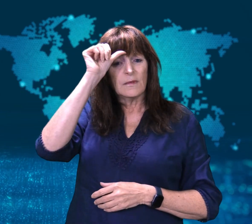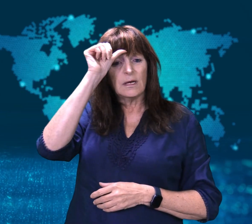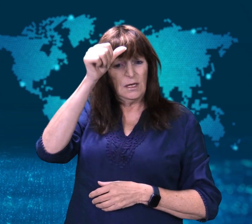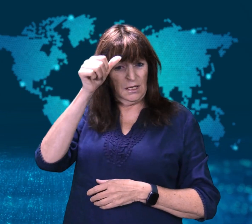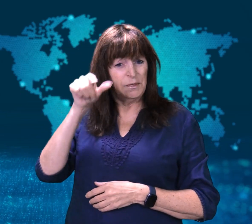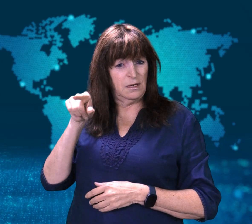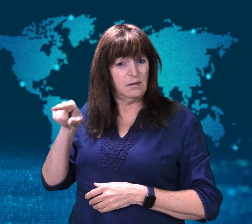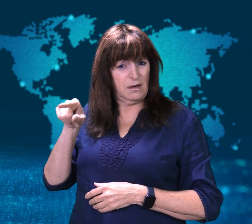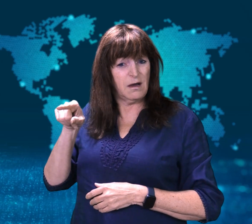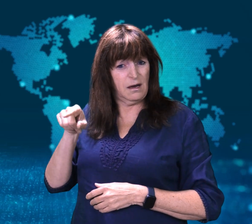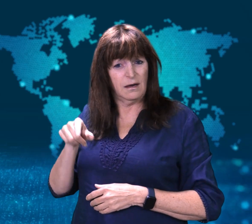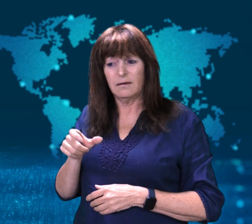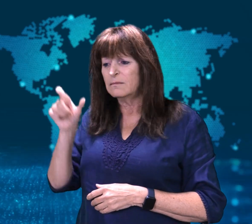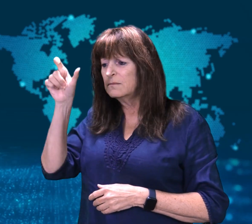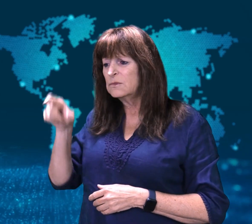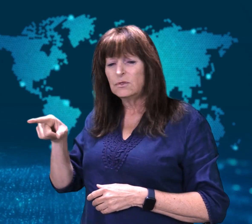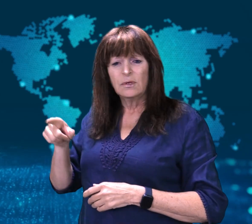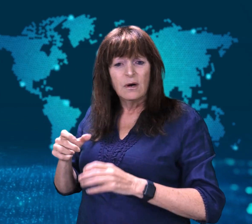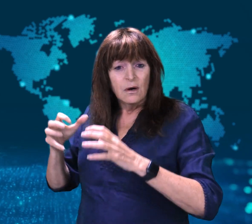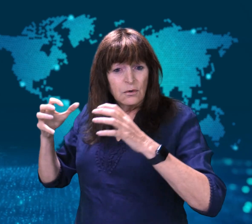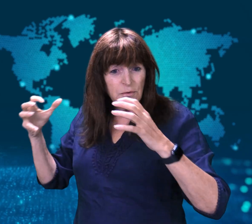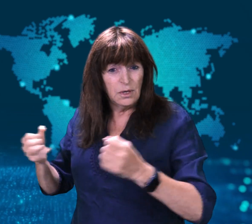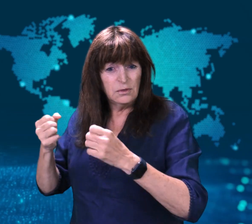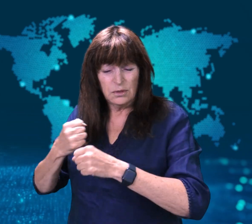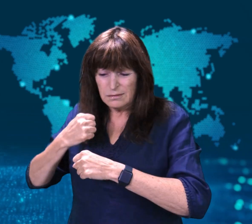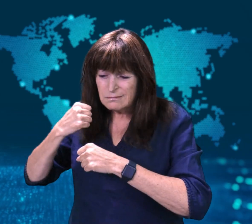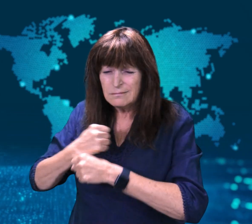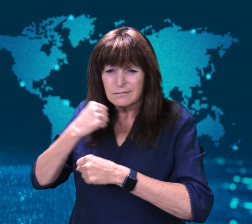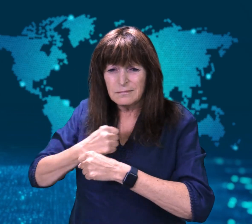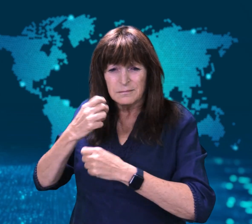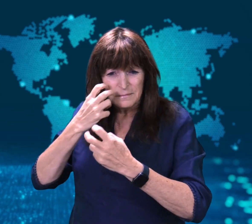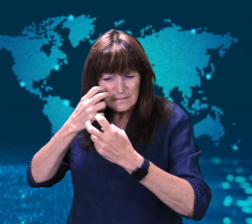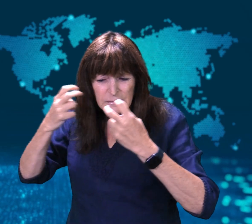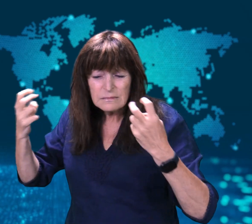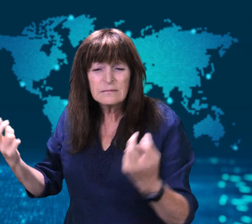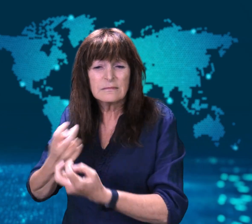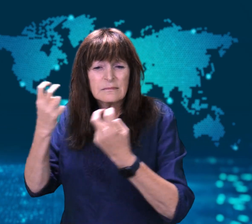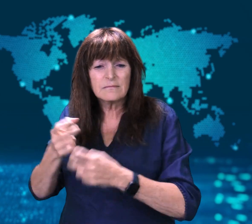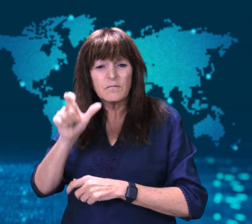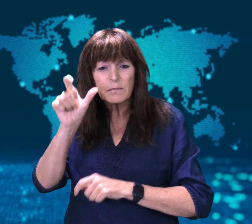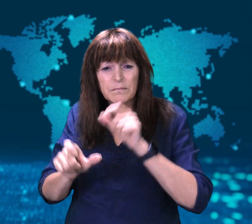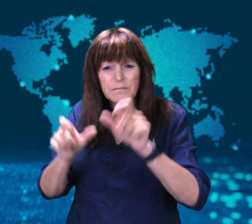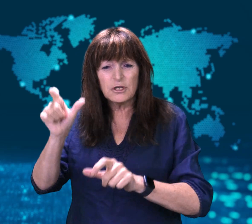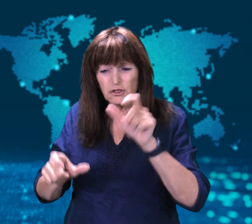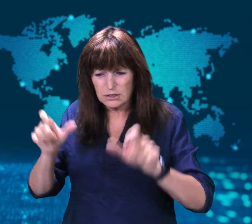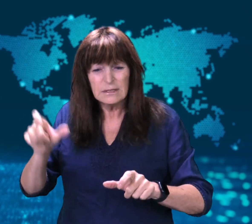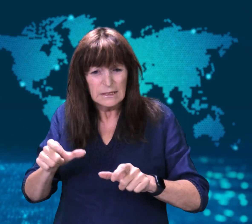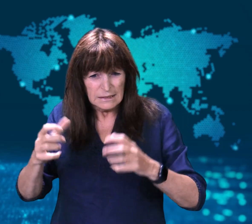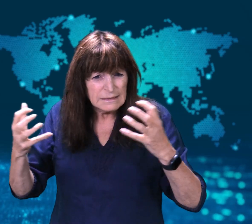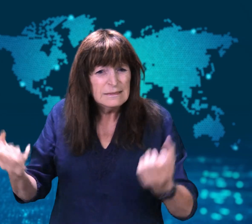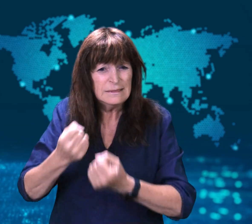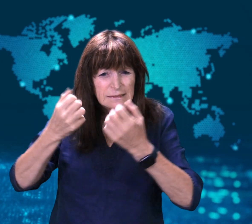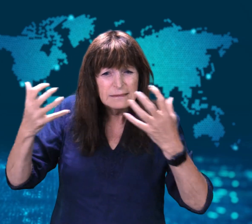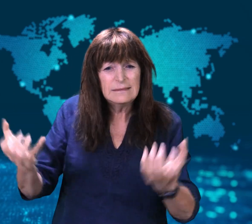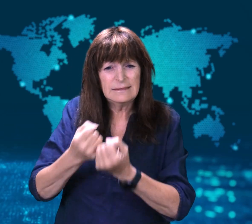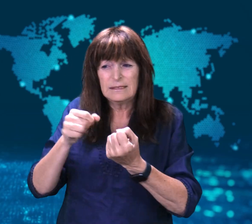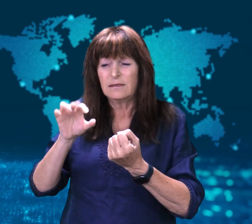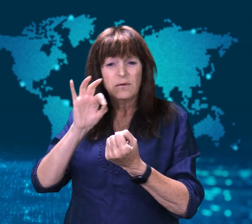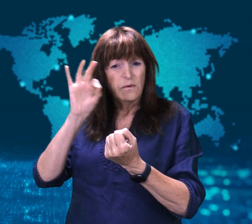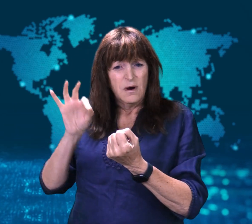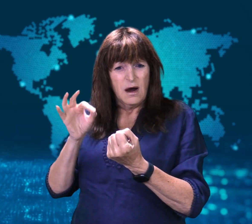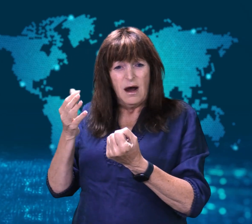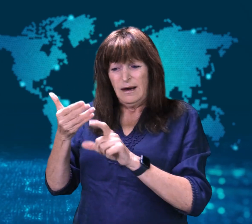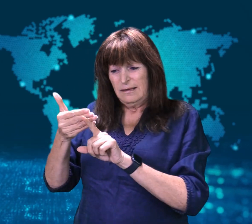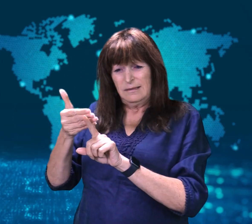rescuers are searching for survivors after heavy rainfall hit